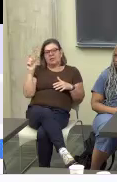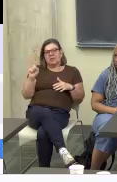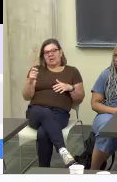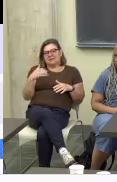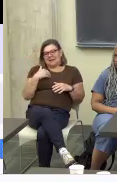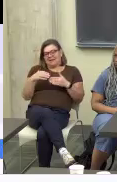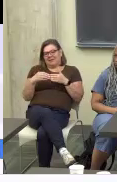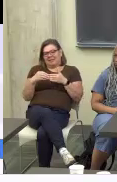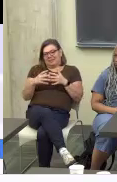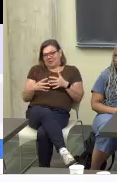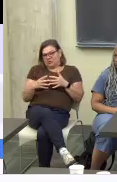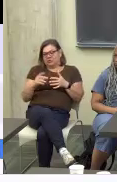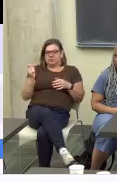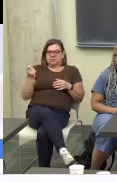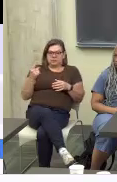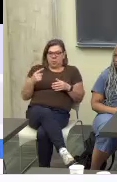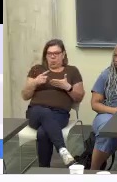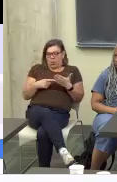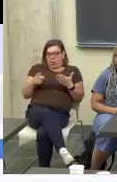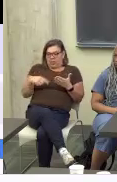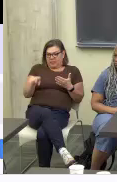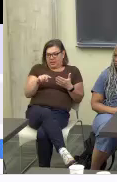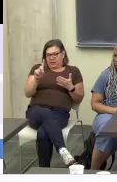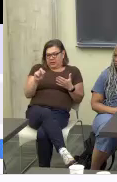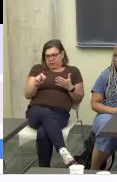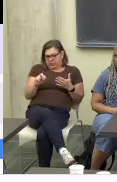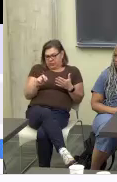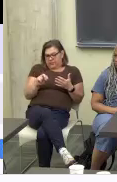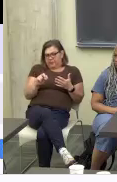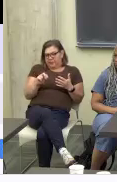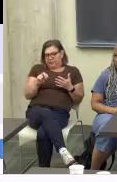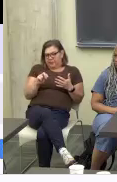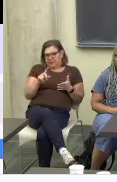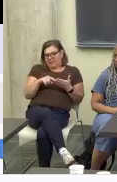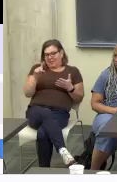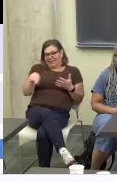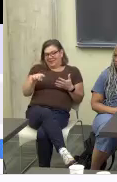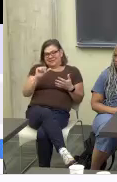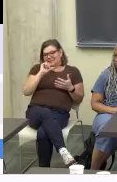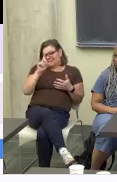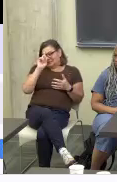organization, understand what they're doing. And that this does not comply and that it can